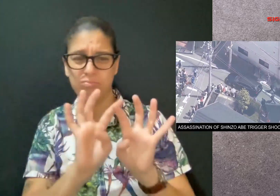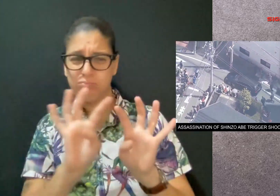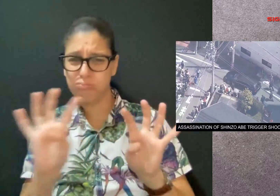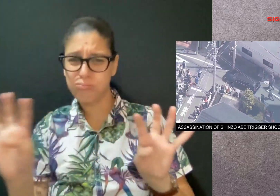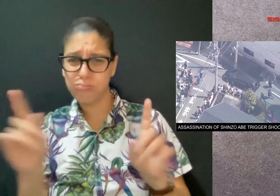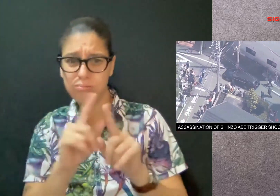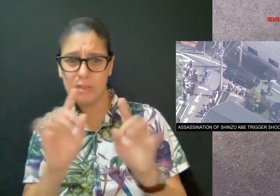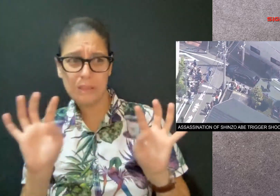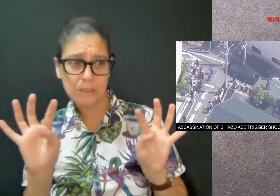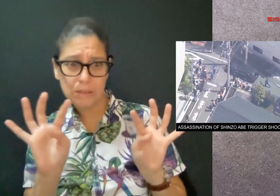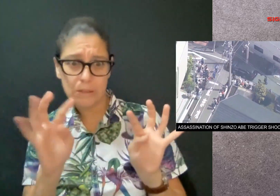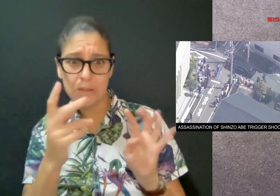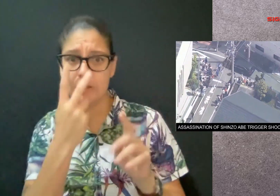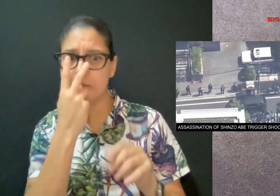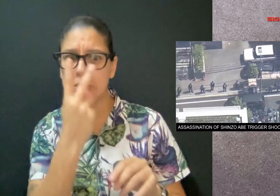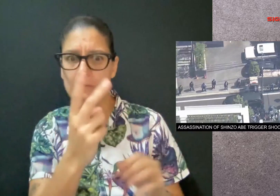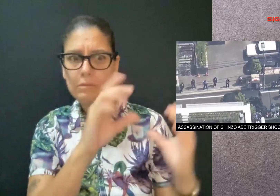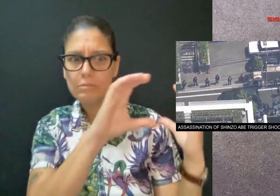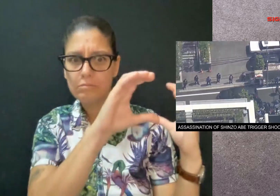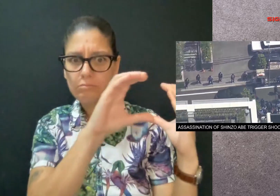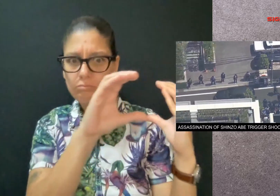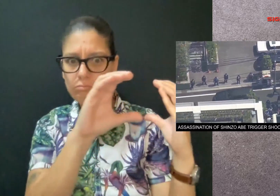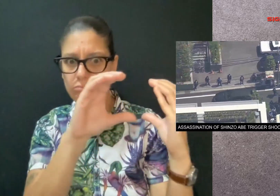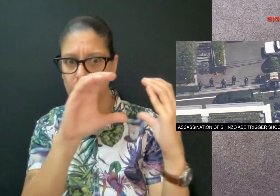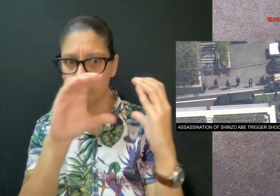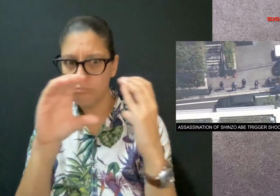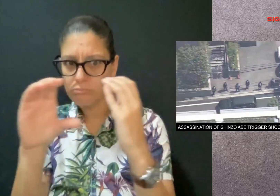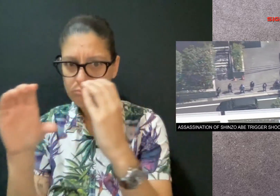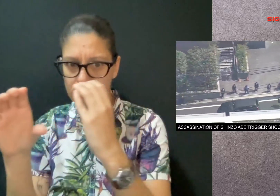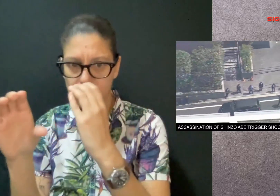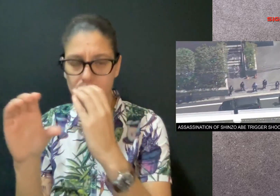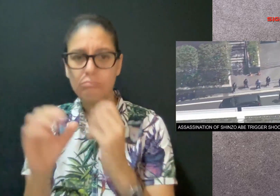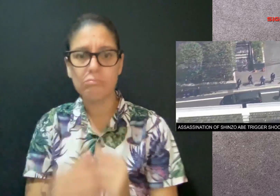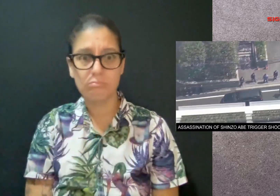hundreds of people gathered in the street to see the vehicle go by